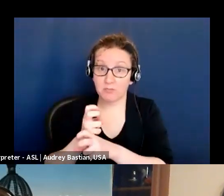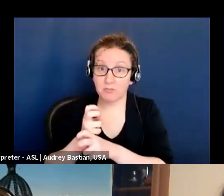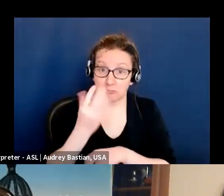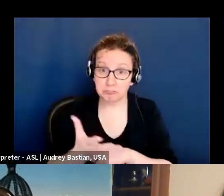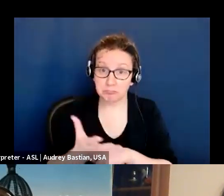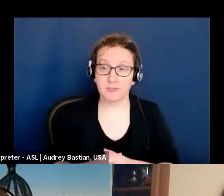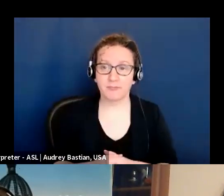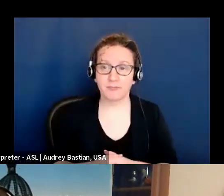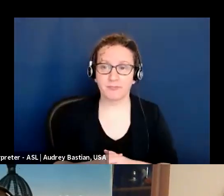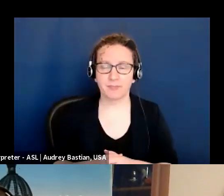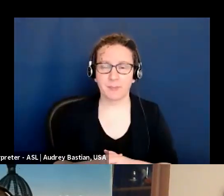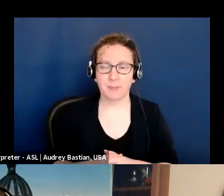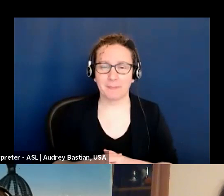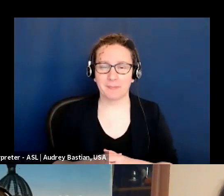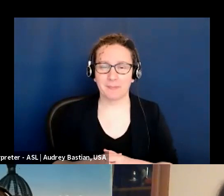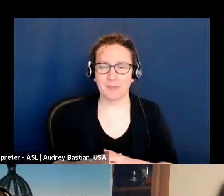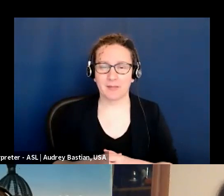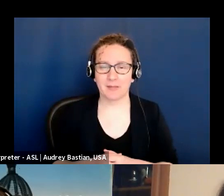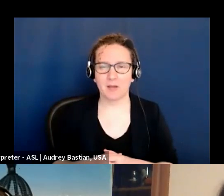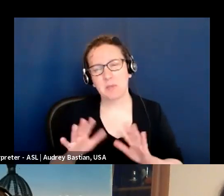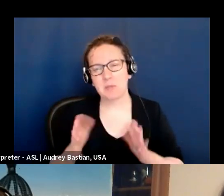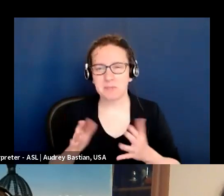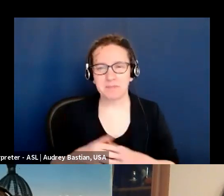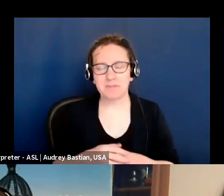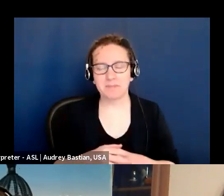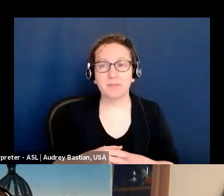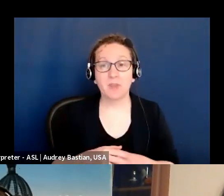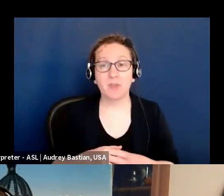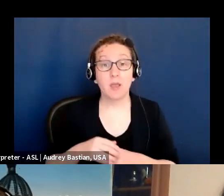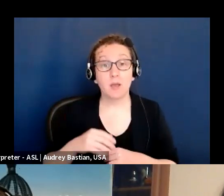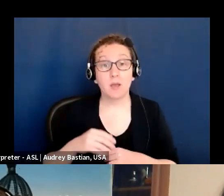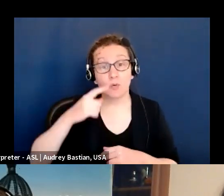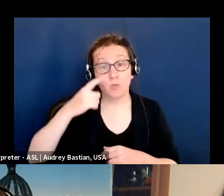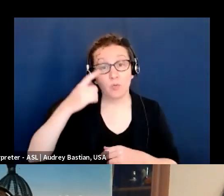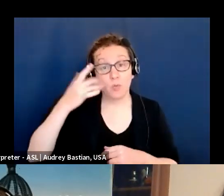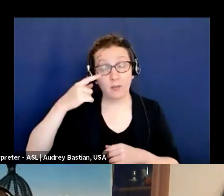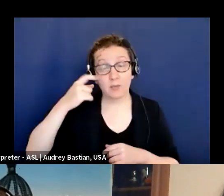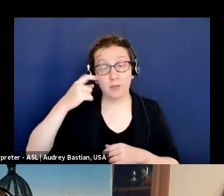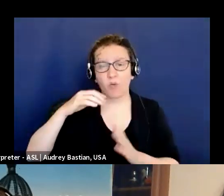But not very, you know but most difficult, because you fill out this big application,